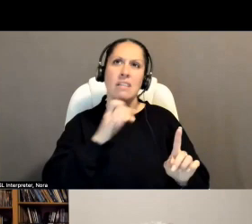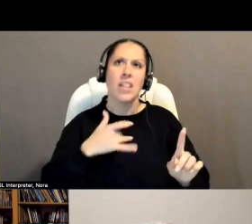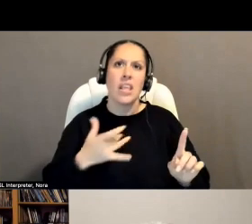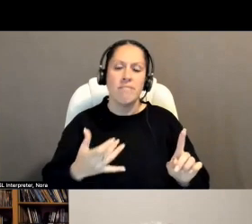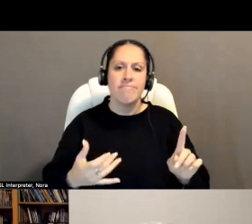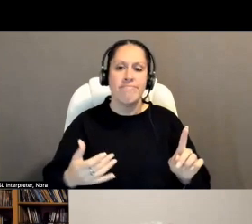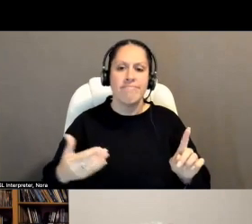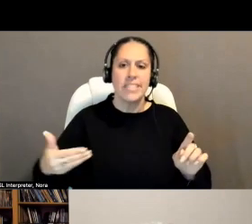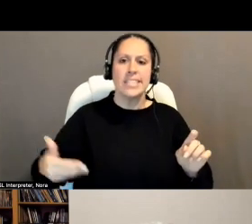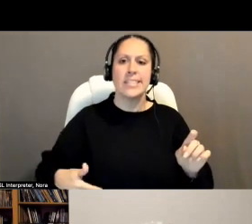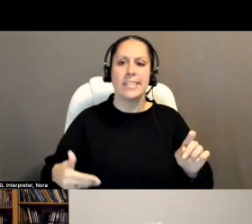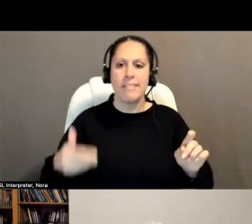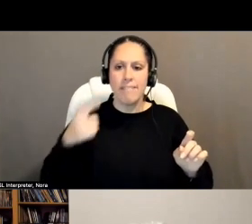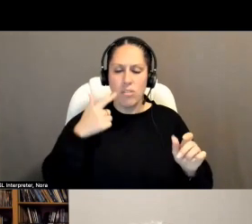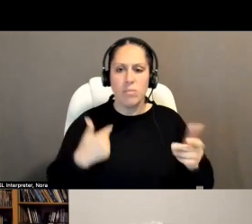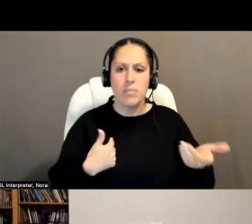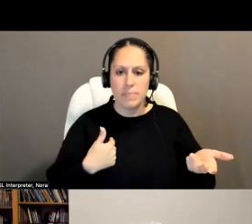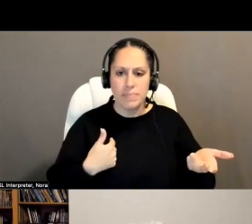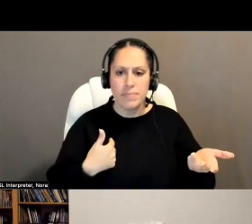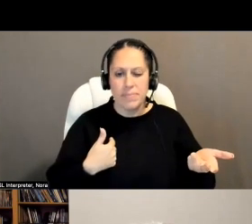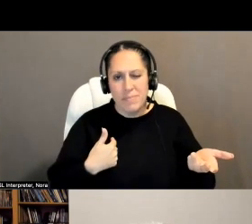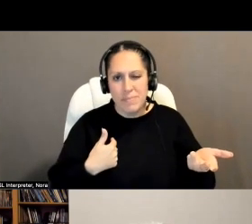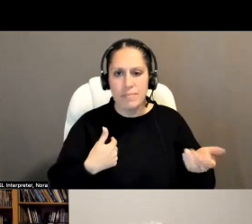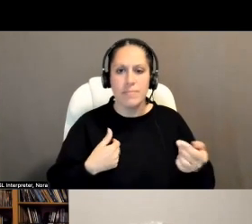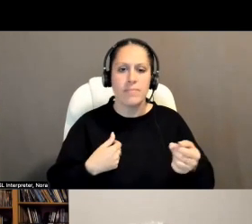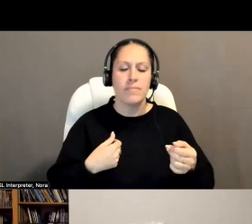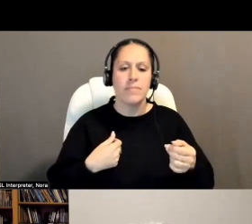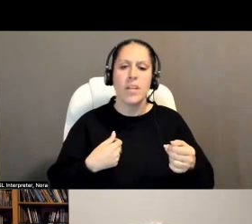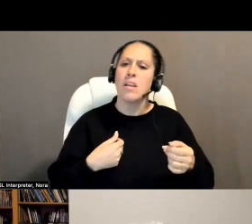a way I'm... Uh-huh, that's very neat!